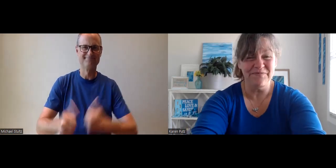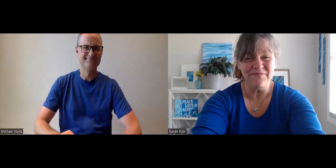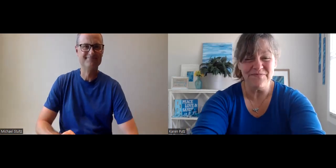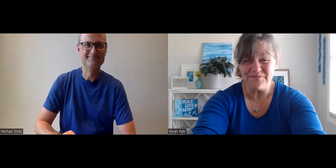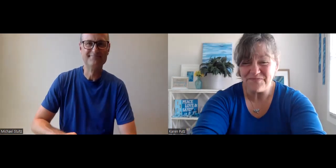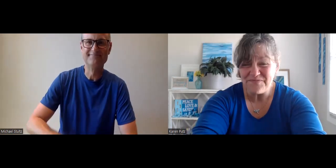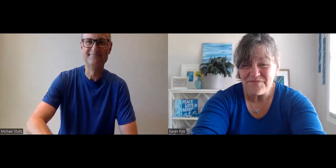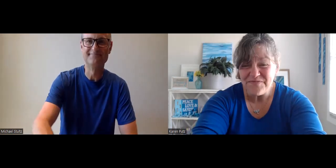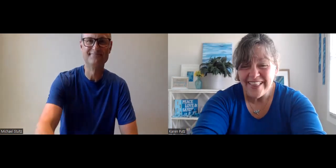they feel know these are impossible tasks.